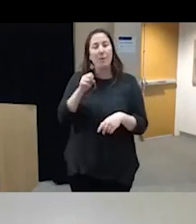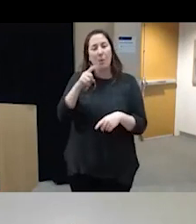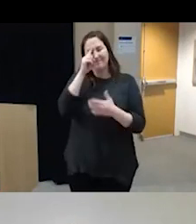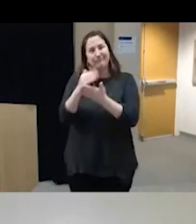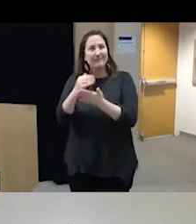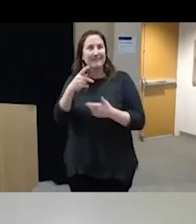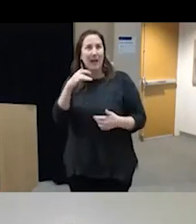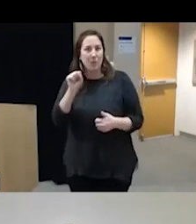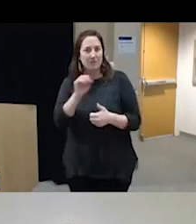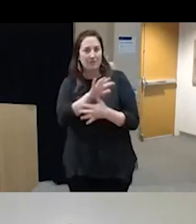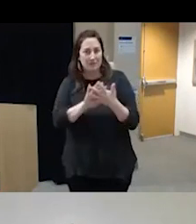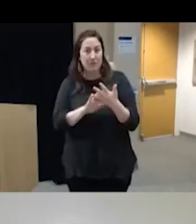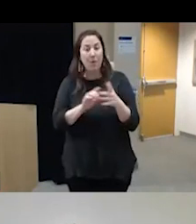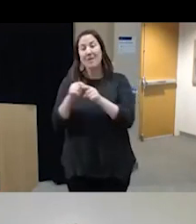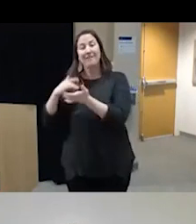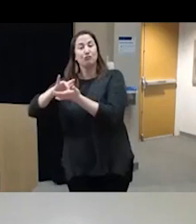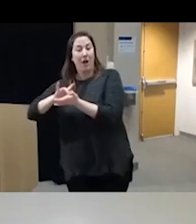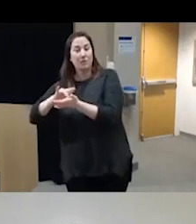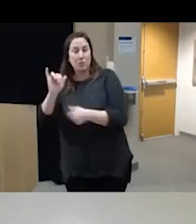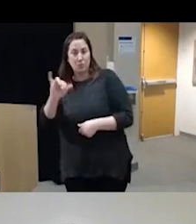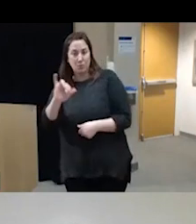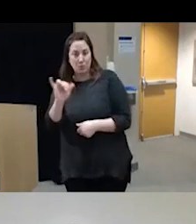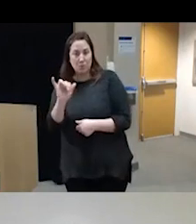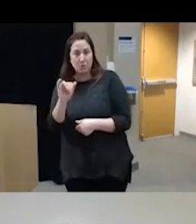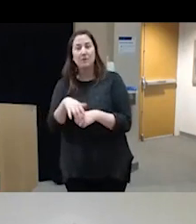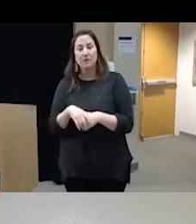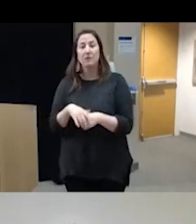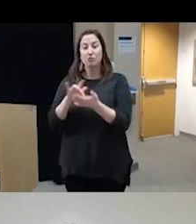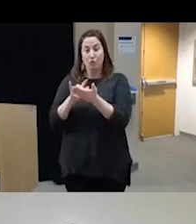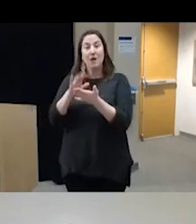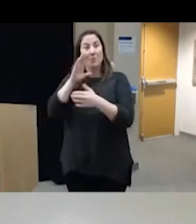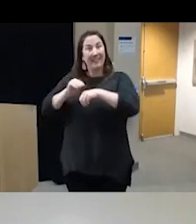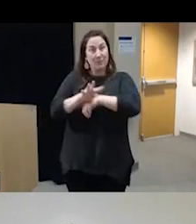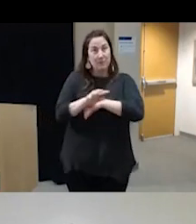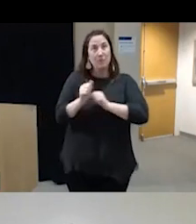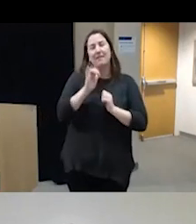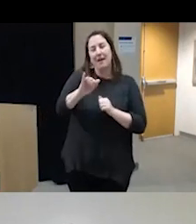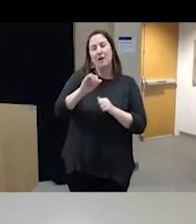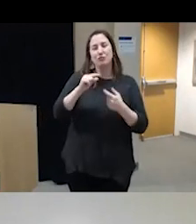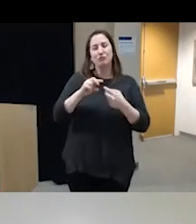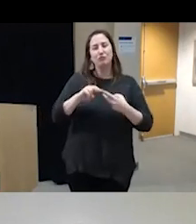And we have drugs that interfere interacts with this genetic effect giving rise